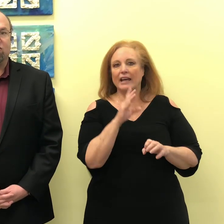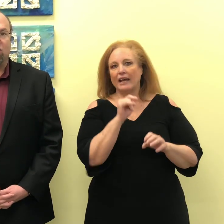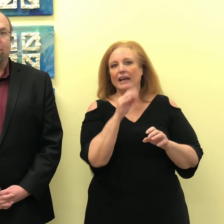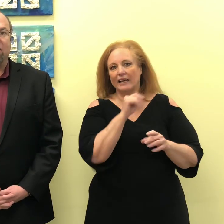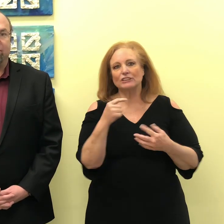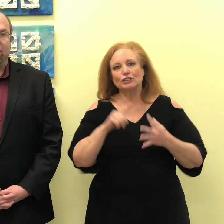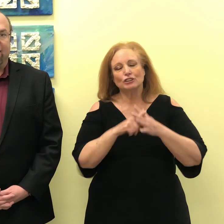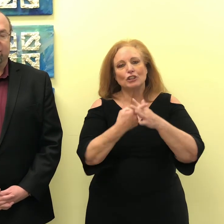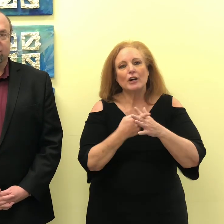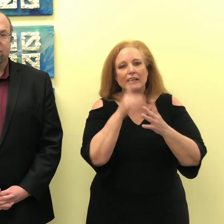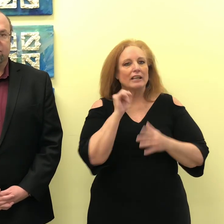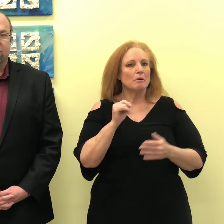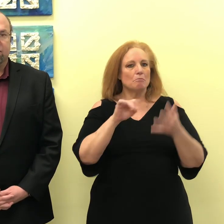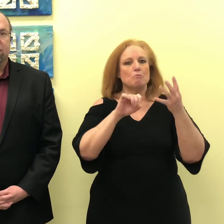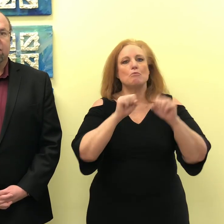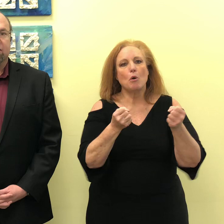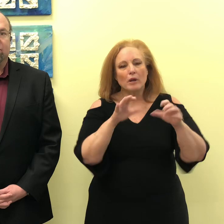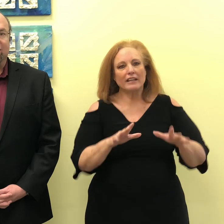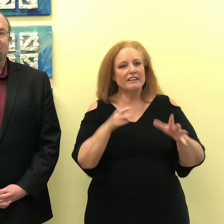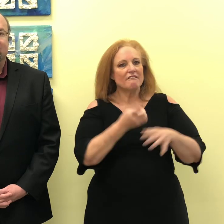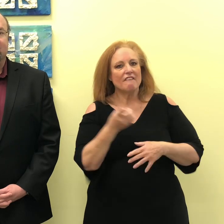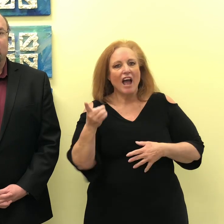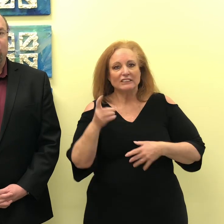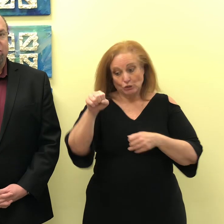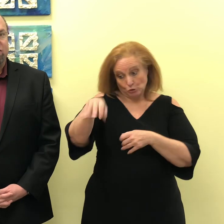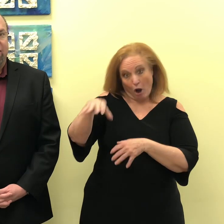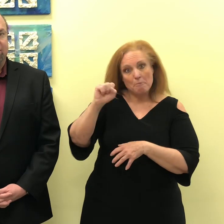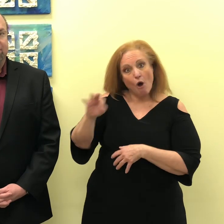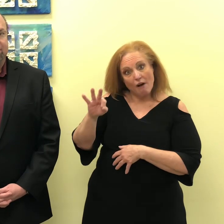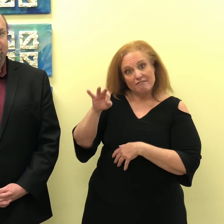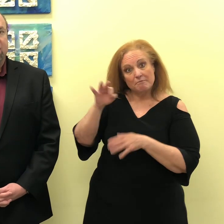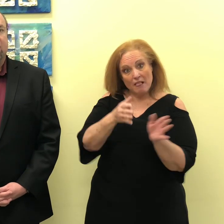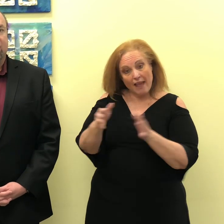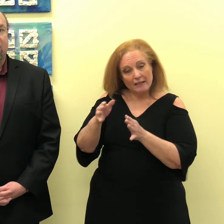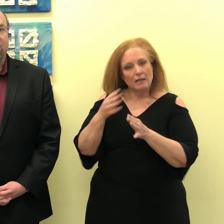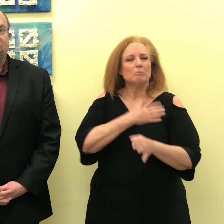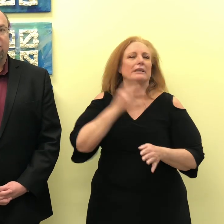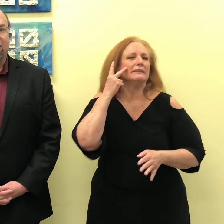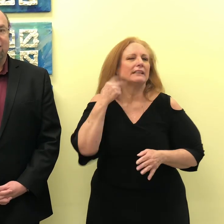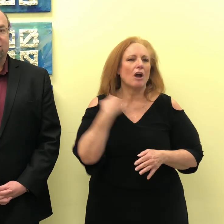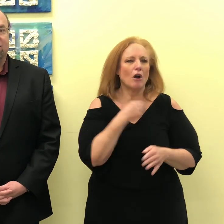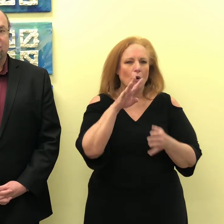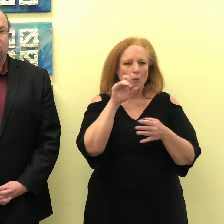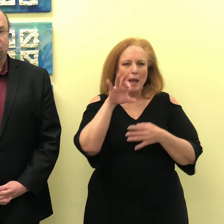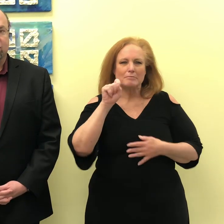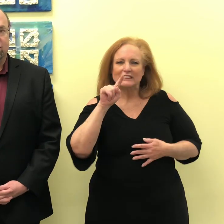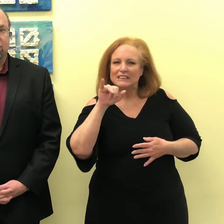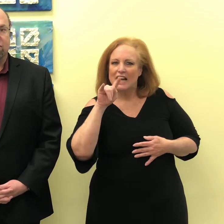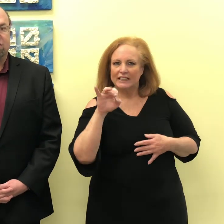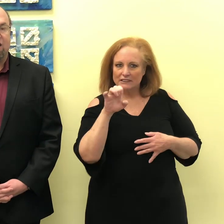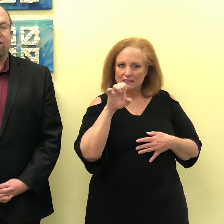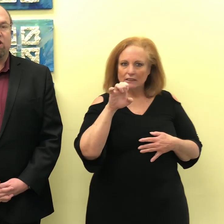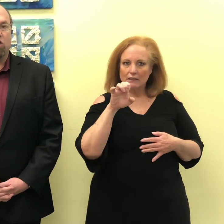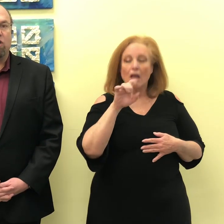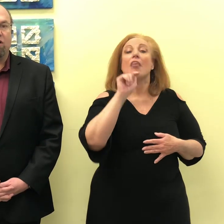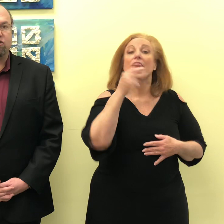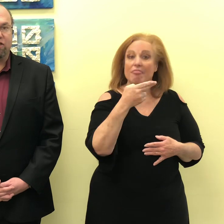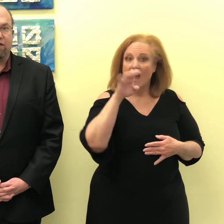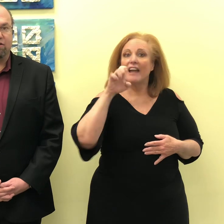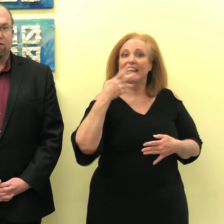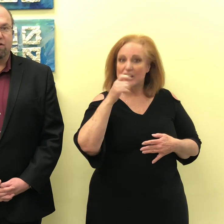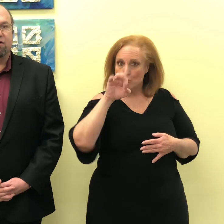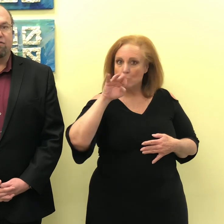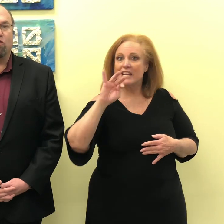drop-off plan. Please see our website thehearinginstitute.org for